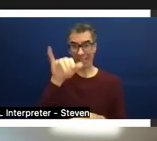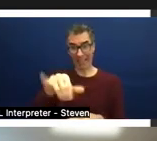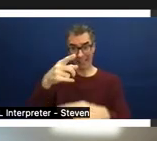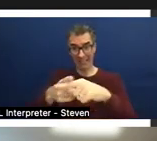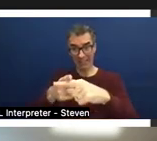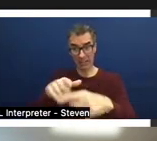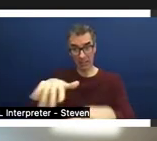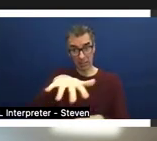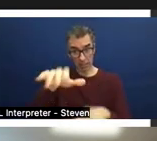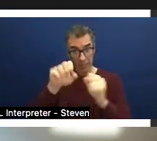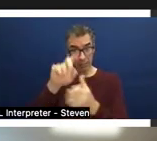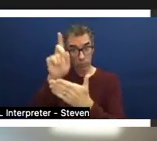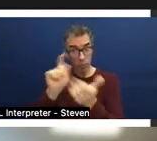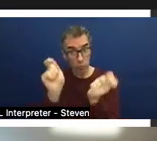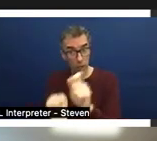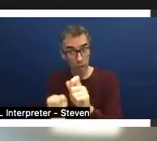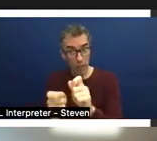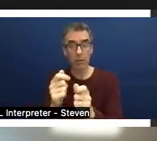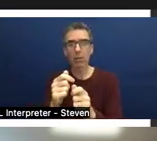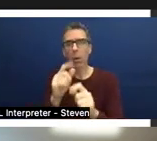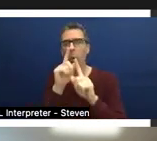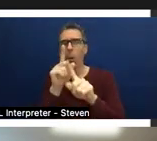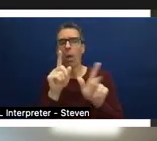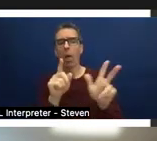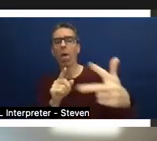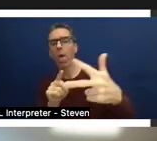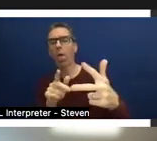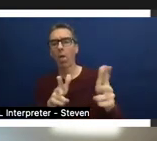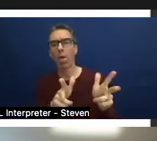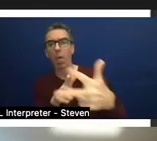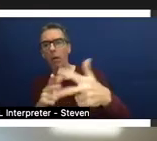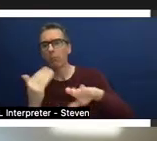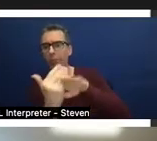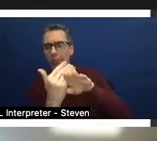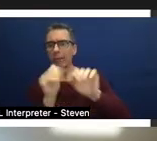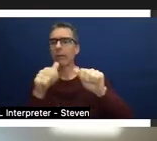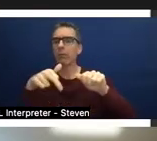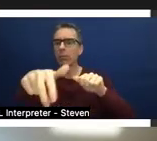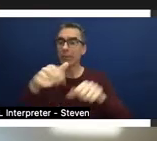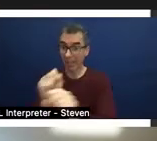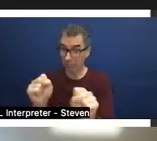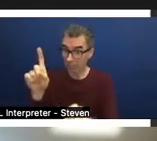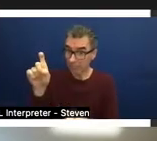from happening will also be helpful in making it safer. Okay, yeah that's good feedback.